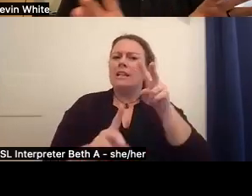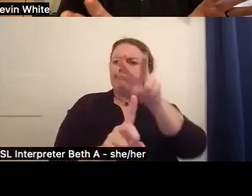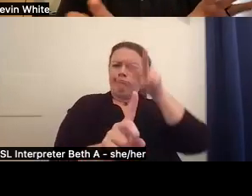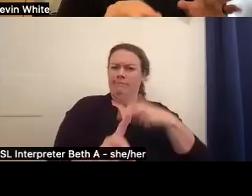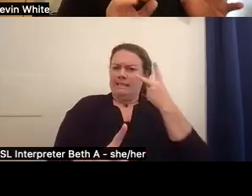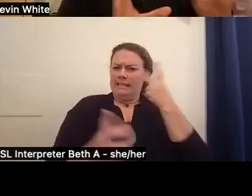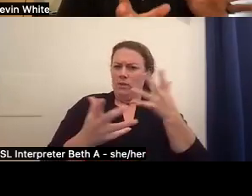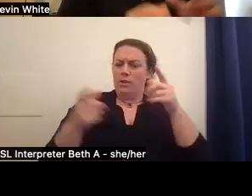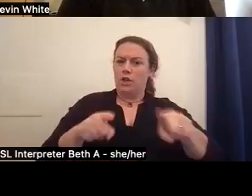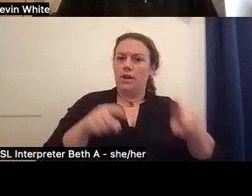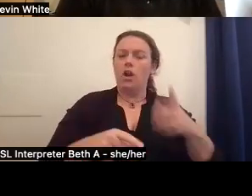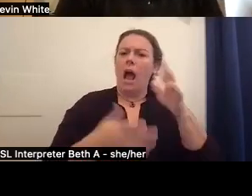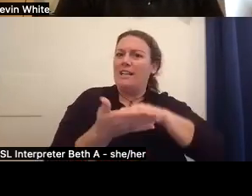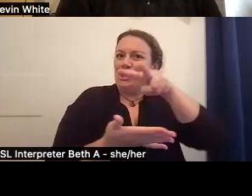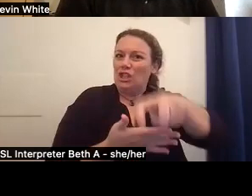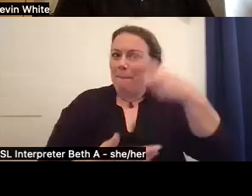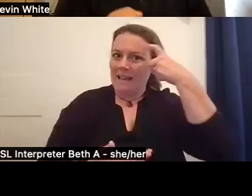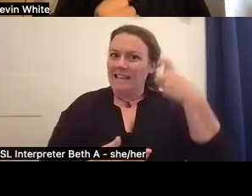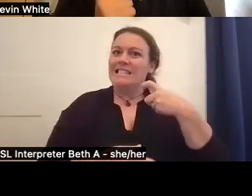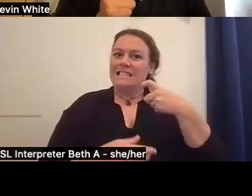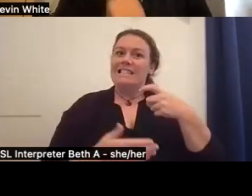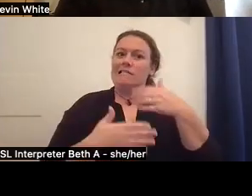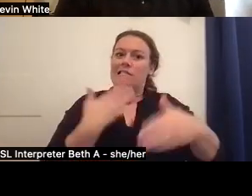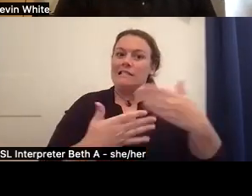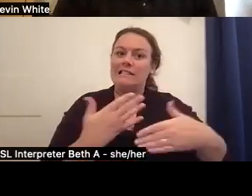to kind of speed up a little bit because, we're, we're into this a little bit - and the confinement